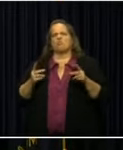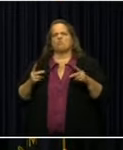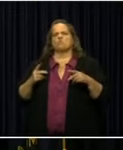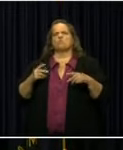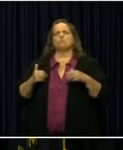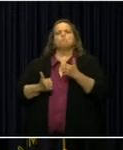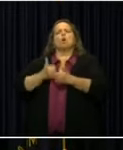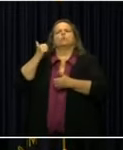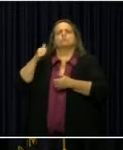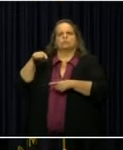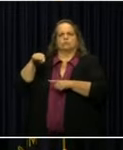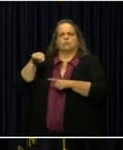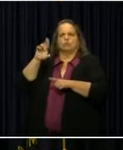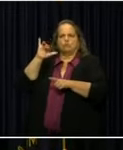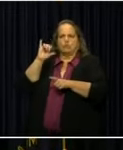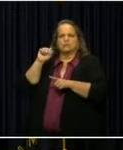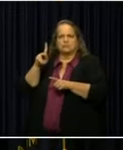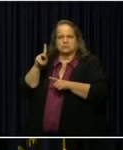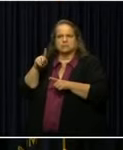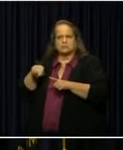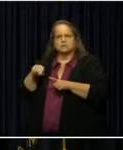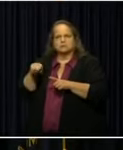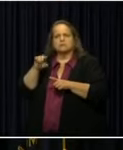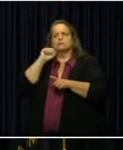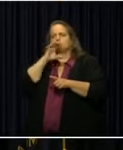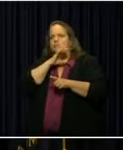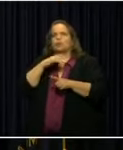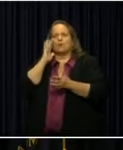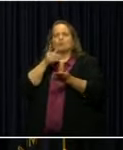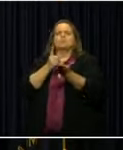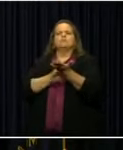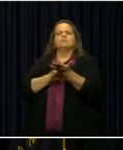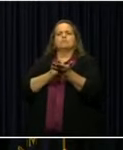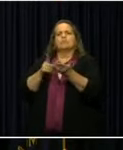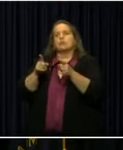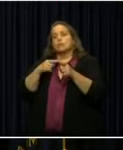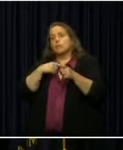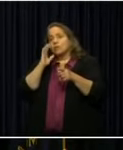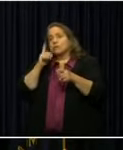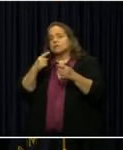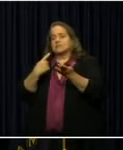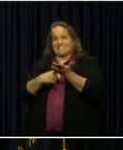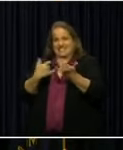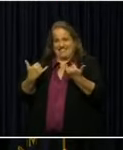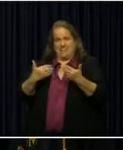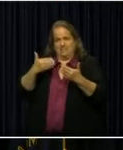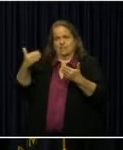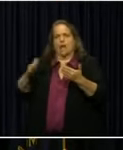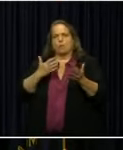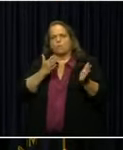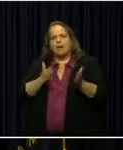PARTNERS. WE ANNOUNCED TWO DAYS AGO THAT WE WOULD BE WORKING WITH OHIO AND INDIANA TO MAKE SURE, AS WE